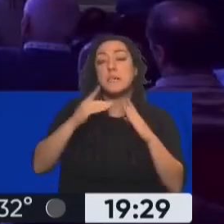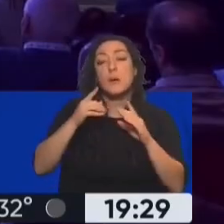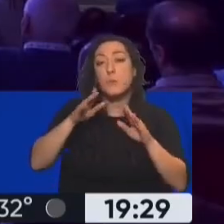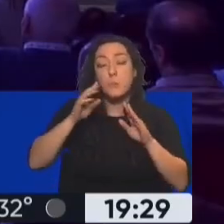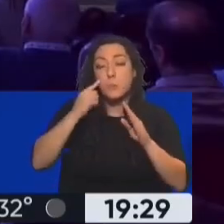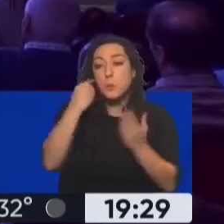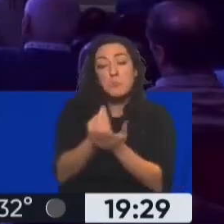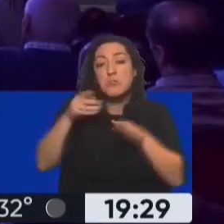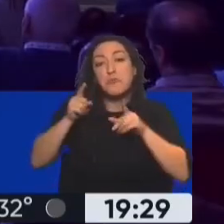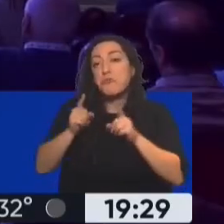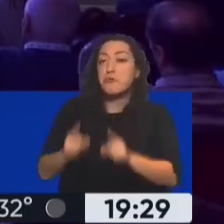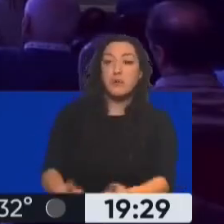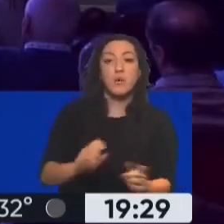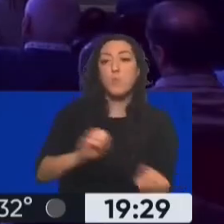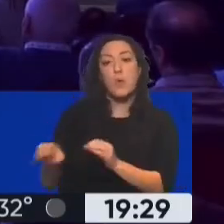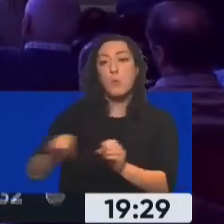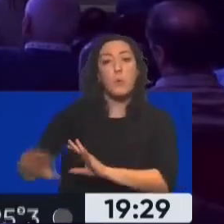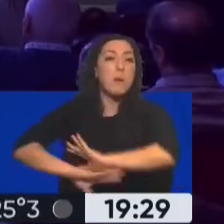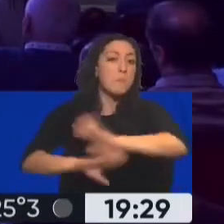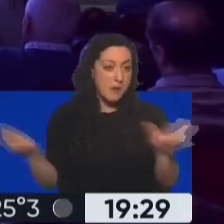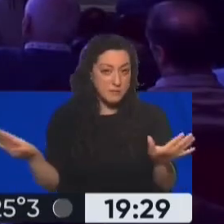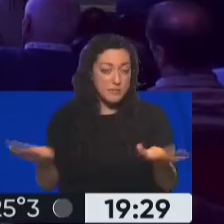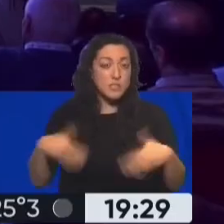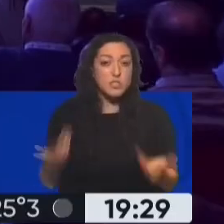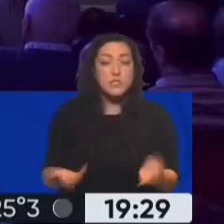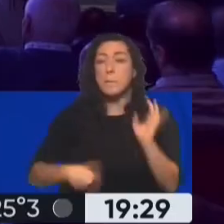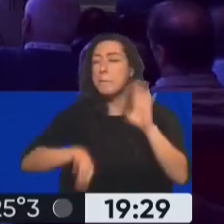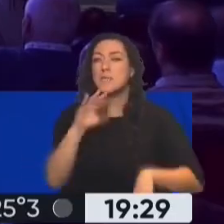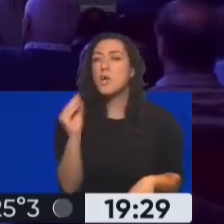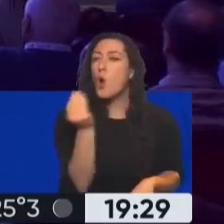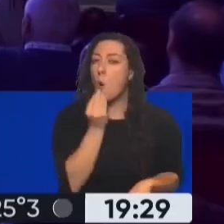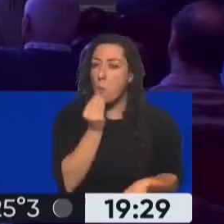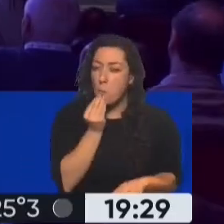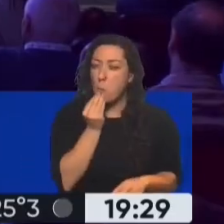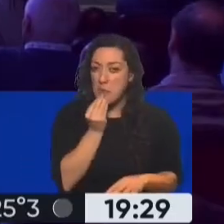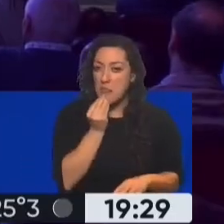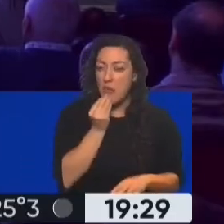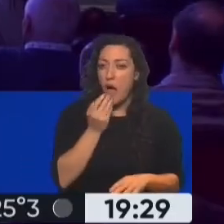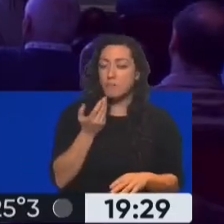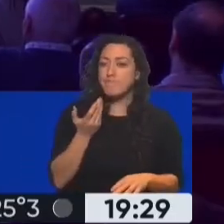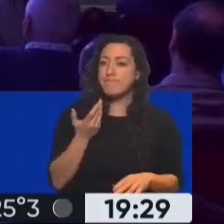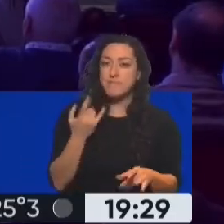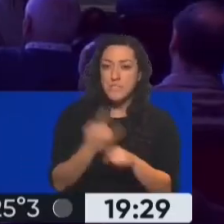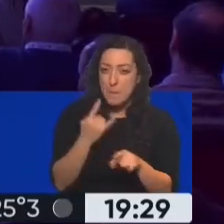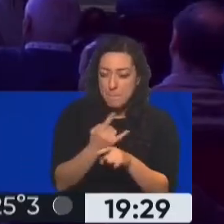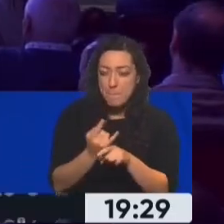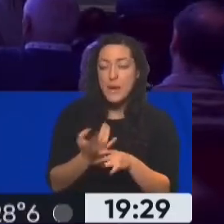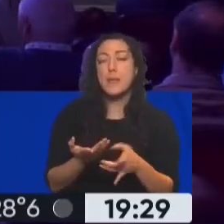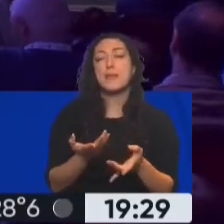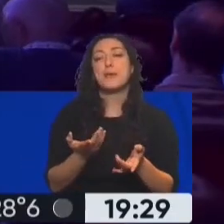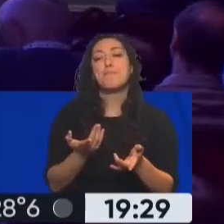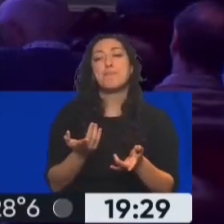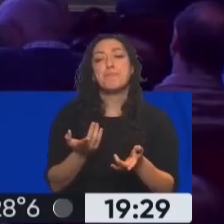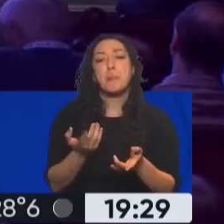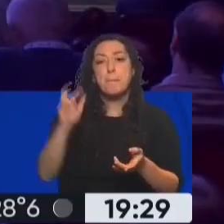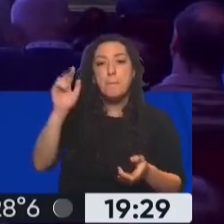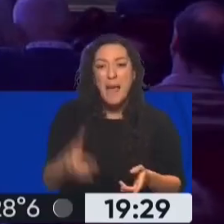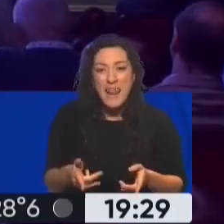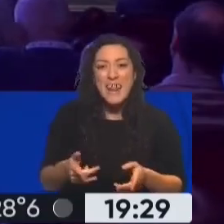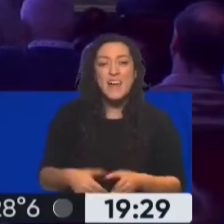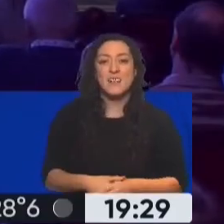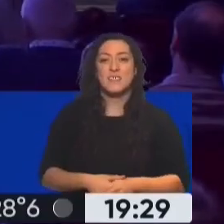And when he became a sedentary, one of the things that he ate with greater depth, so to speak, was bread.